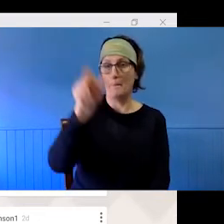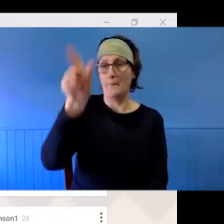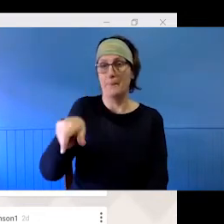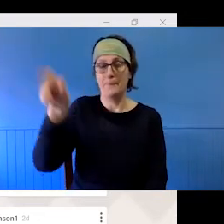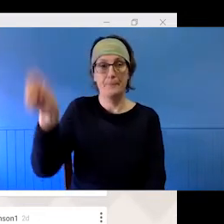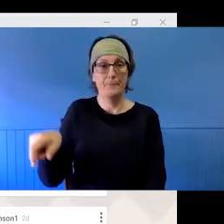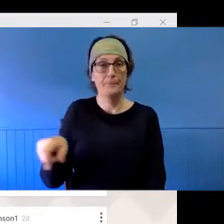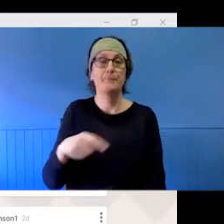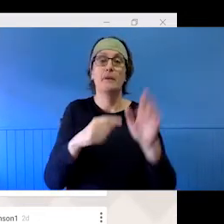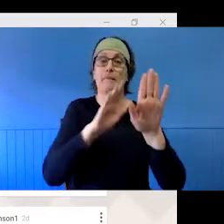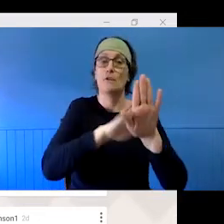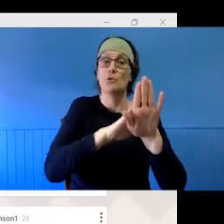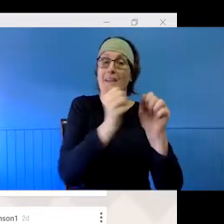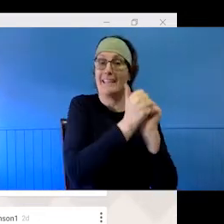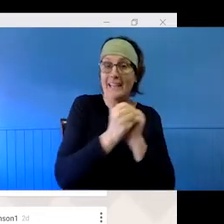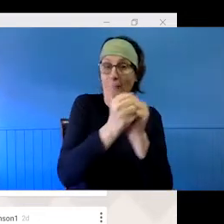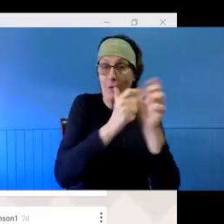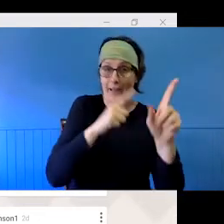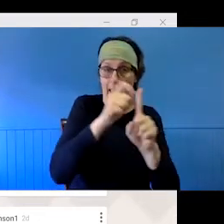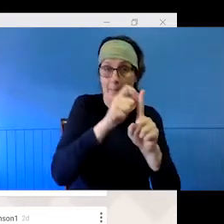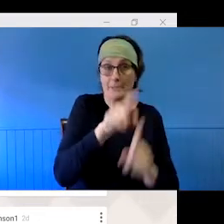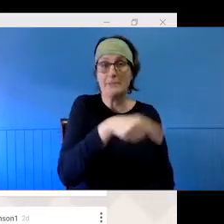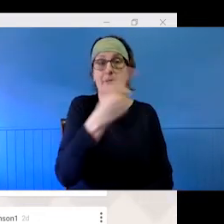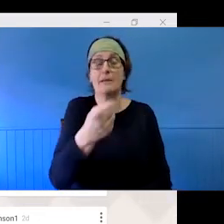apps, one is discussion board interactivity,